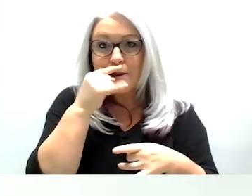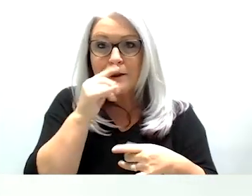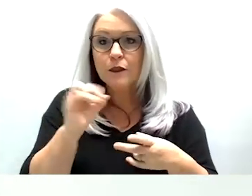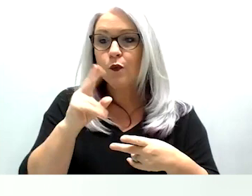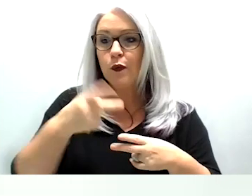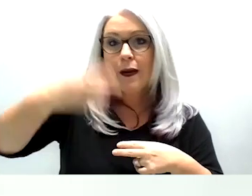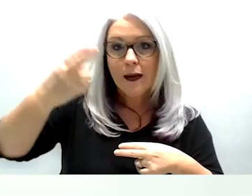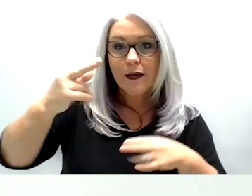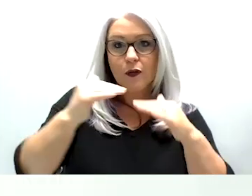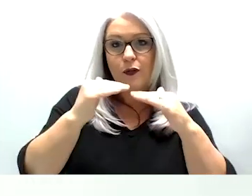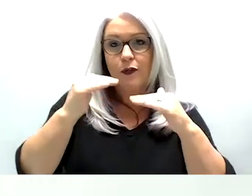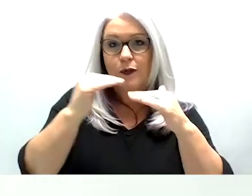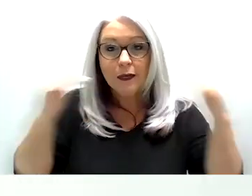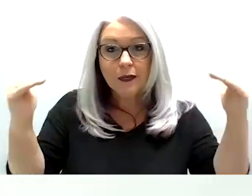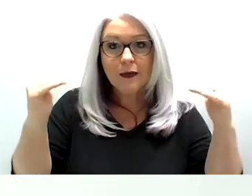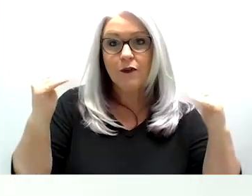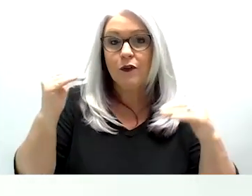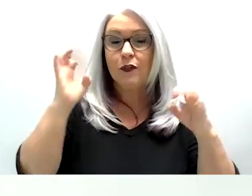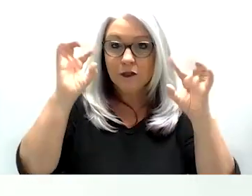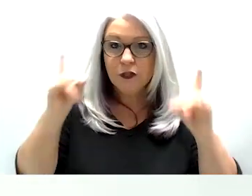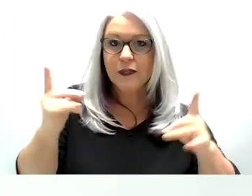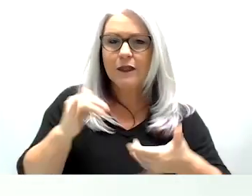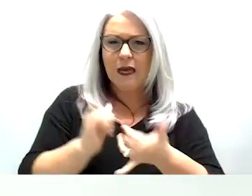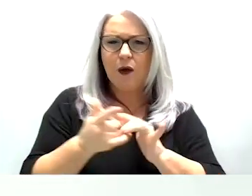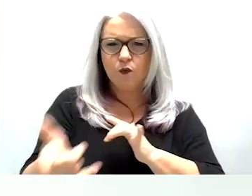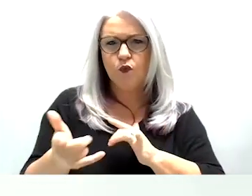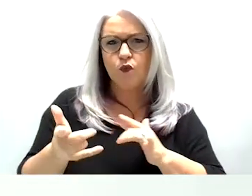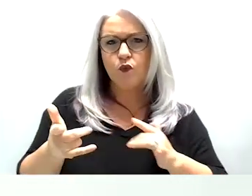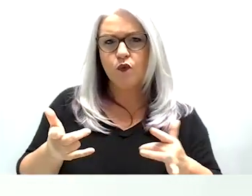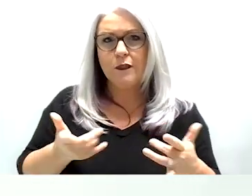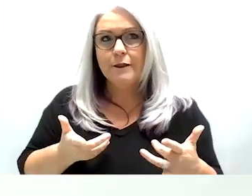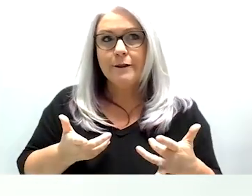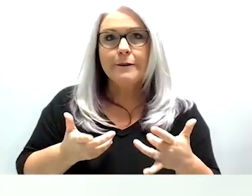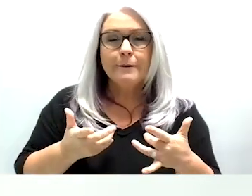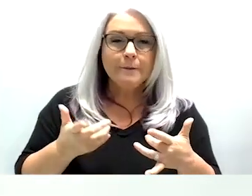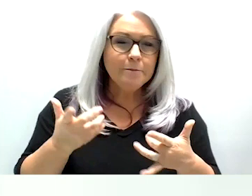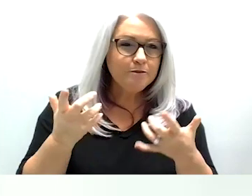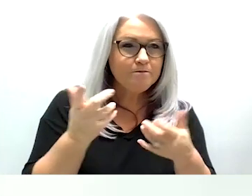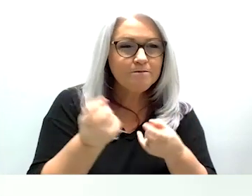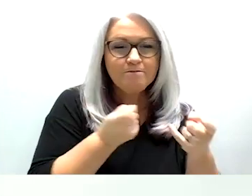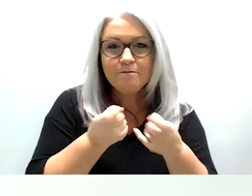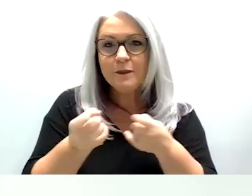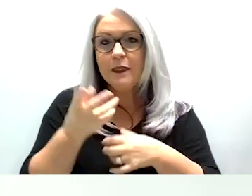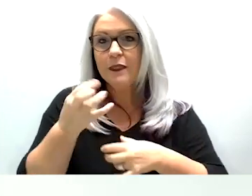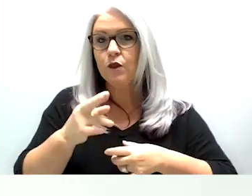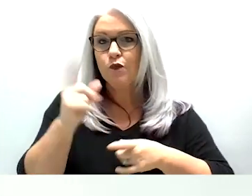education level a lot of the concerns with how to manage and be accommodated for long COVID that we see come in the